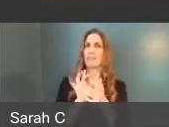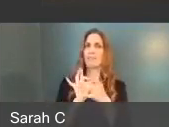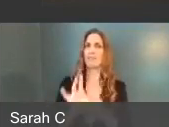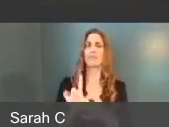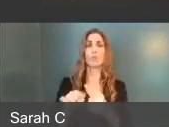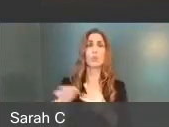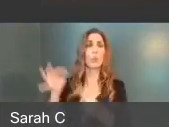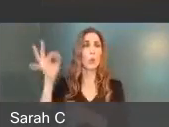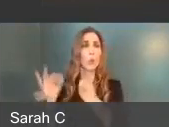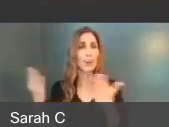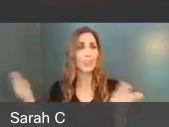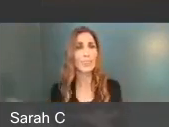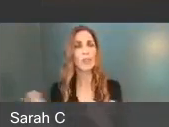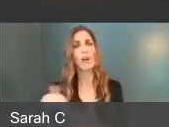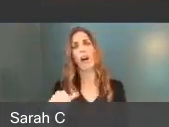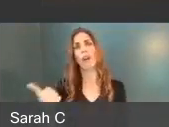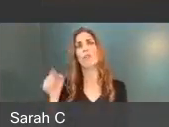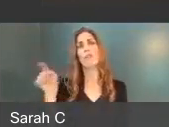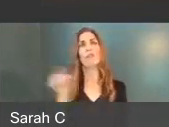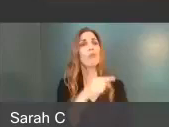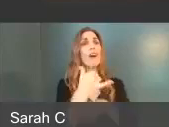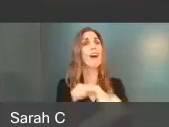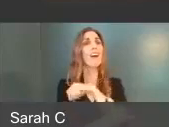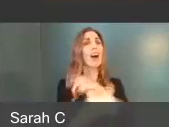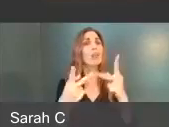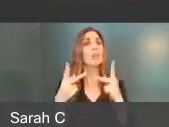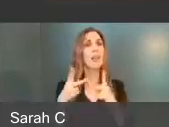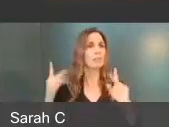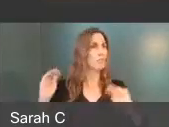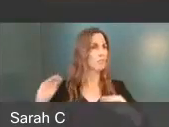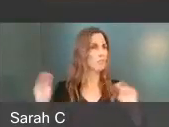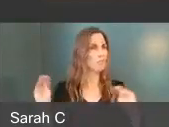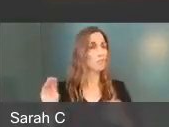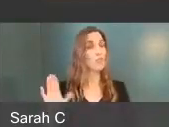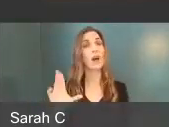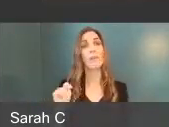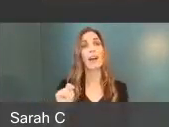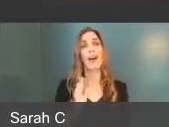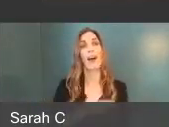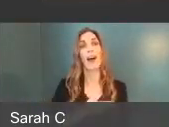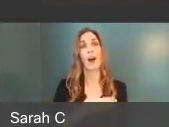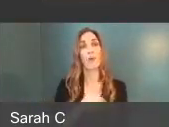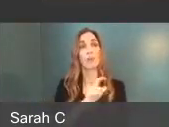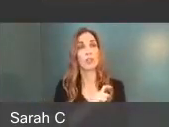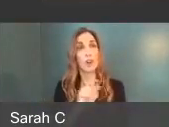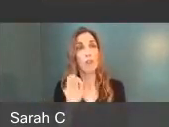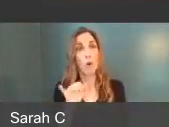other County facilities but our Sheriff's Office, our Department of Public Safety, the Detectives,